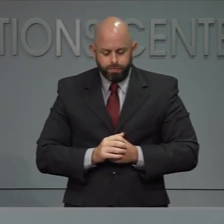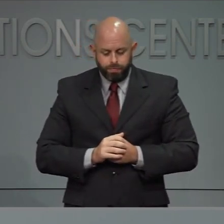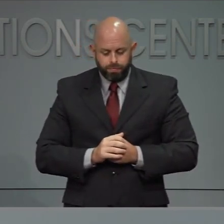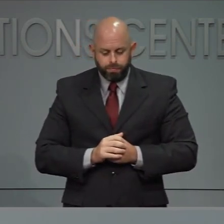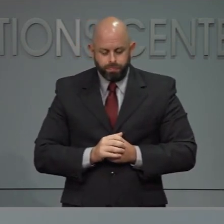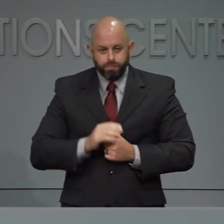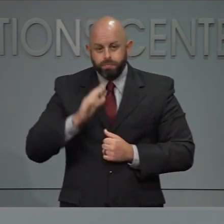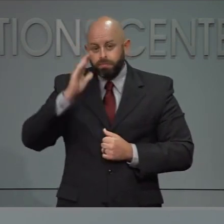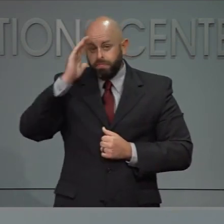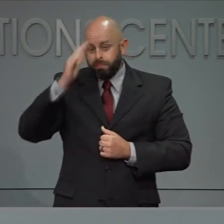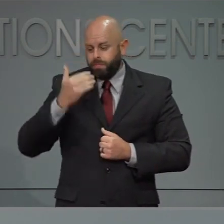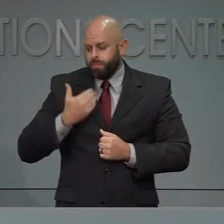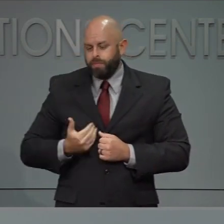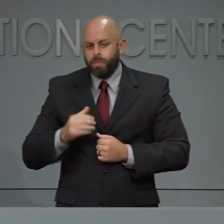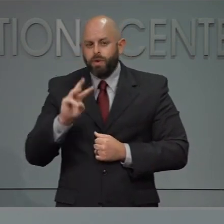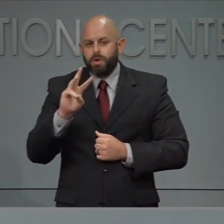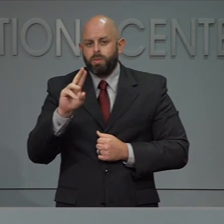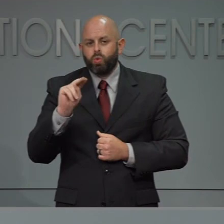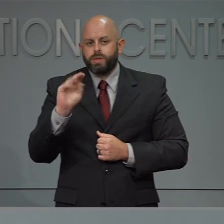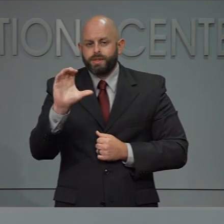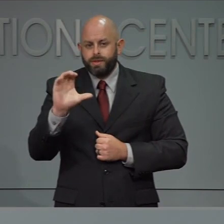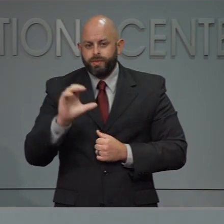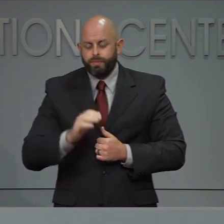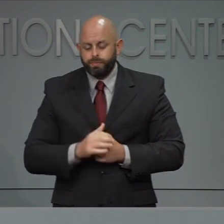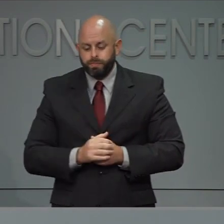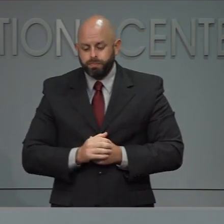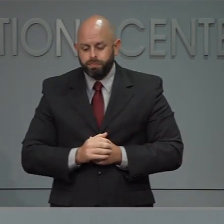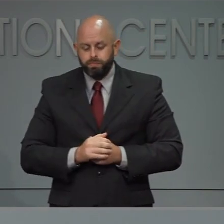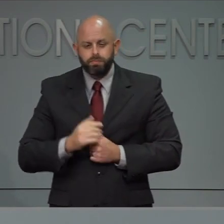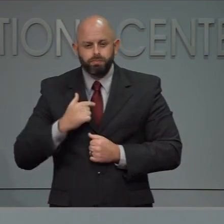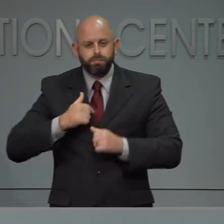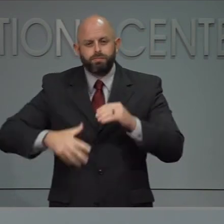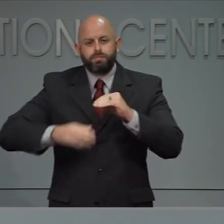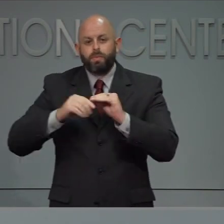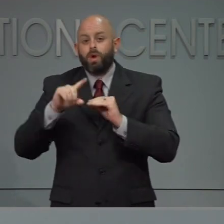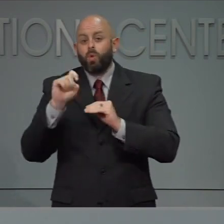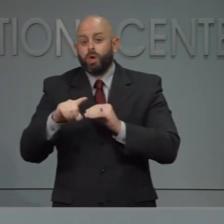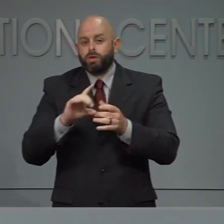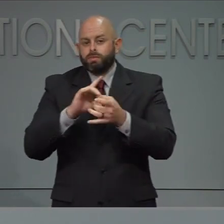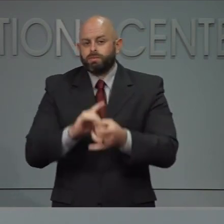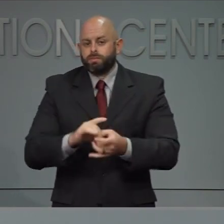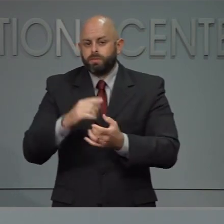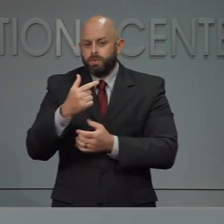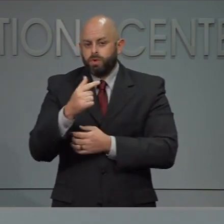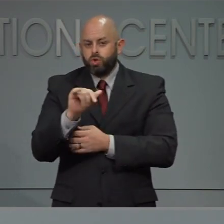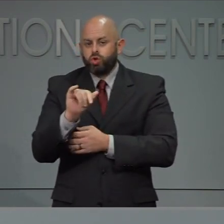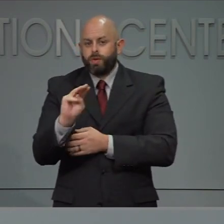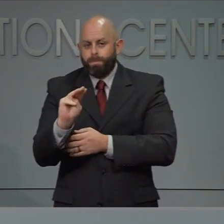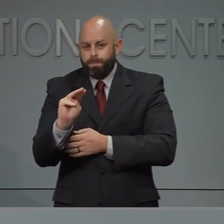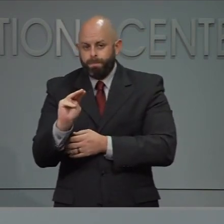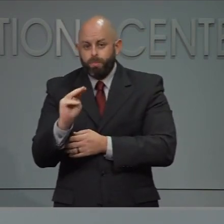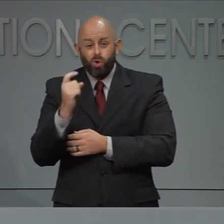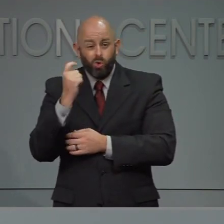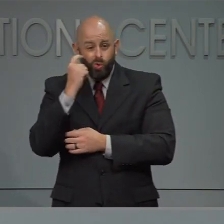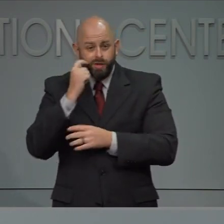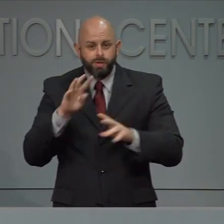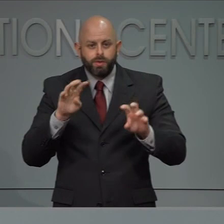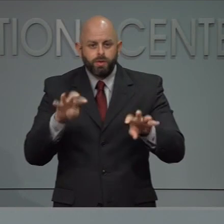I SECRETARY TURNED BACK UP FROM DOUBLE-A HERE AND SEE I HAVE ANOTHER QUESTION ABOUT CHUN'S A SURVEY RECENTLY CAME OUT